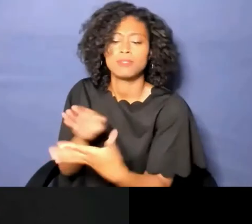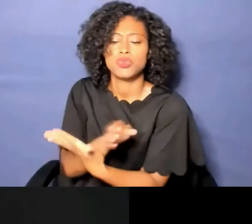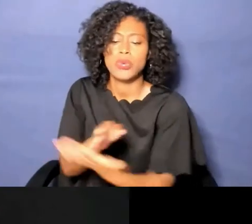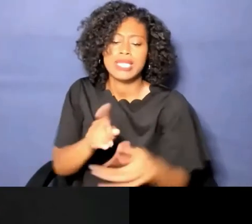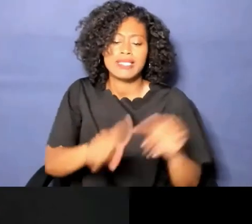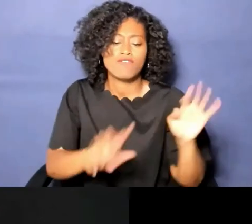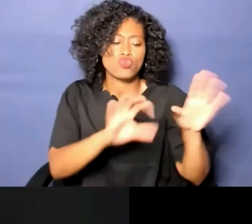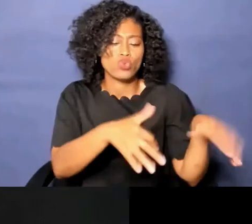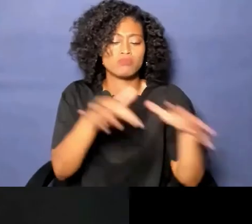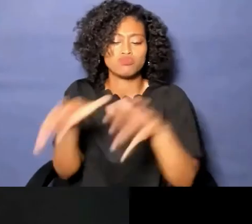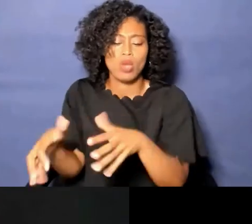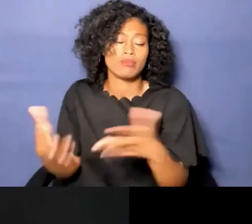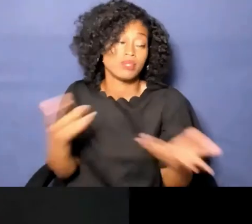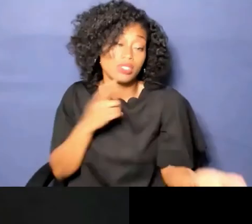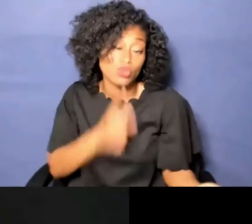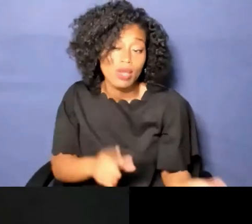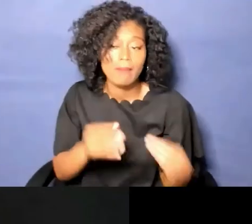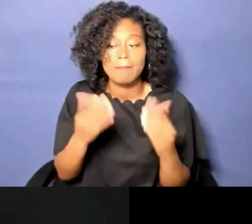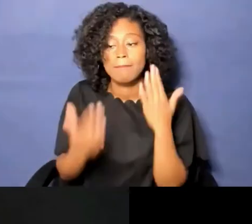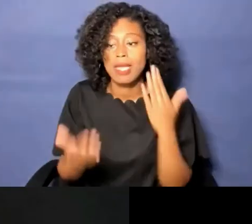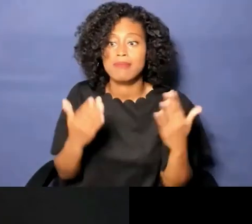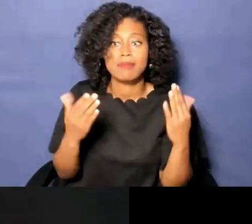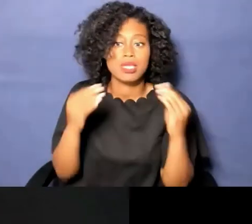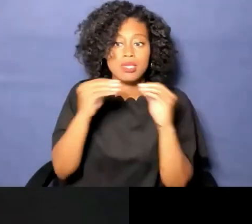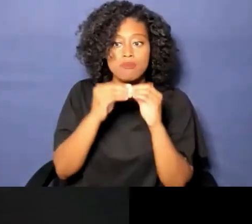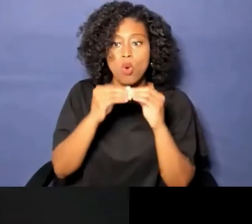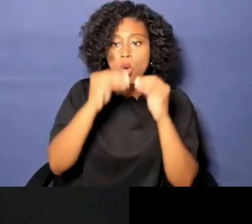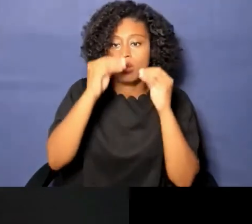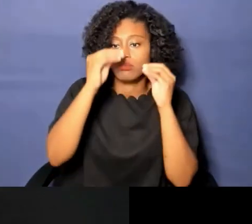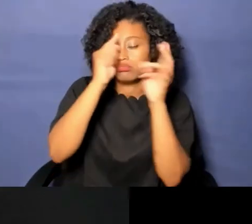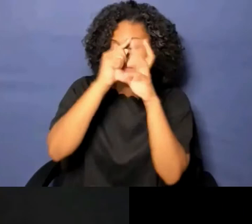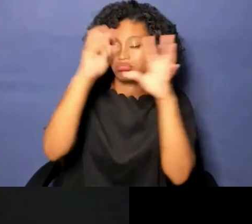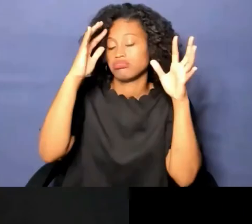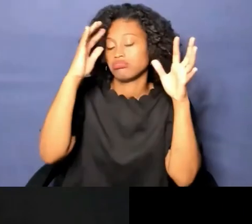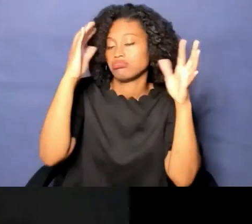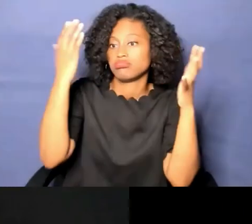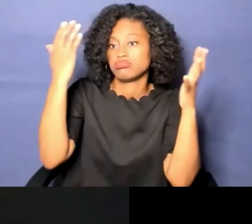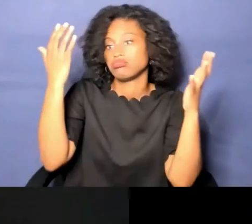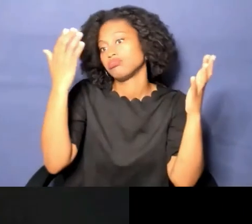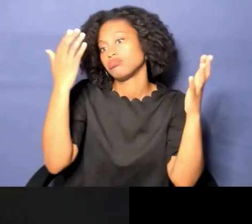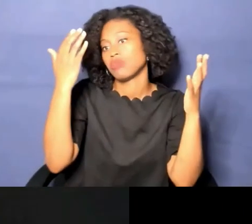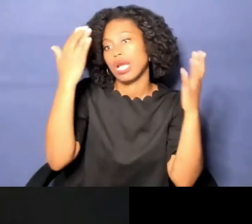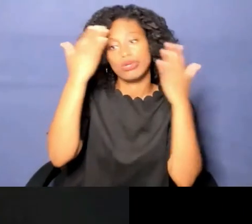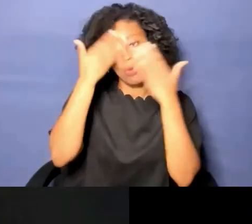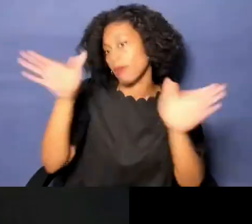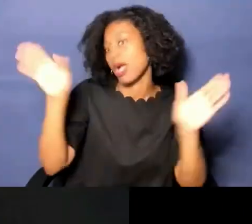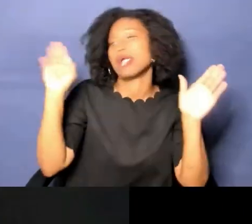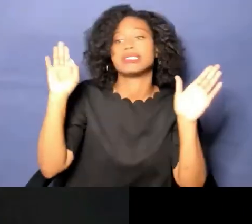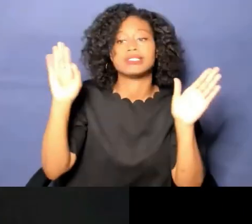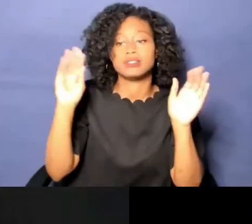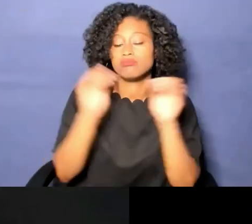perhaps greater understanding, I don't know, but I don't think we've measured